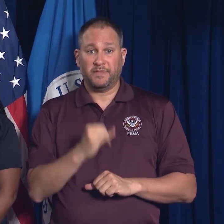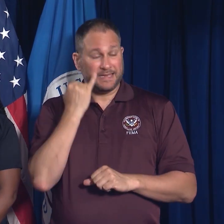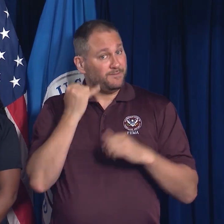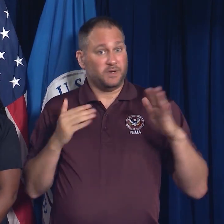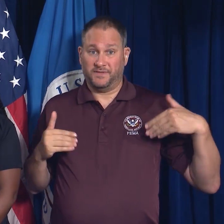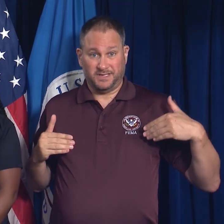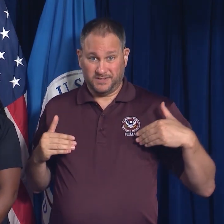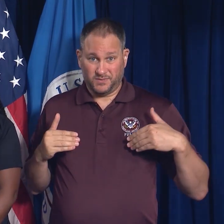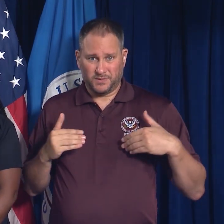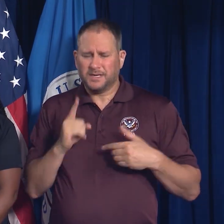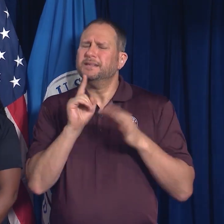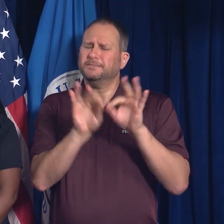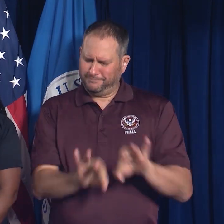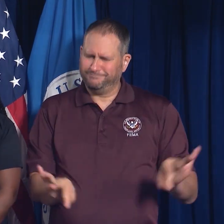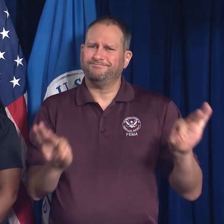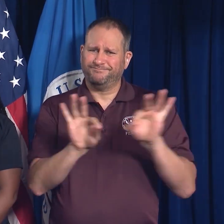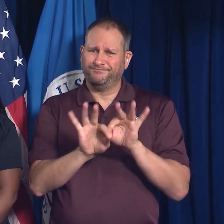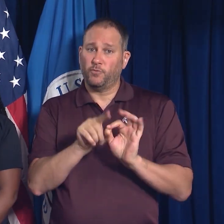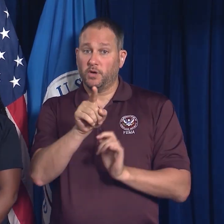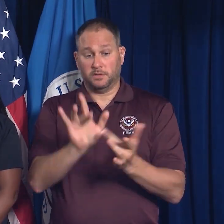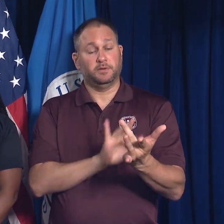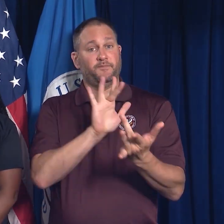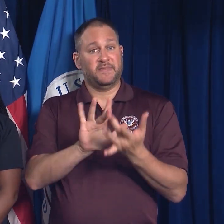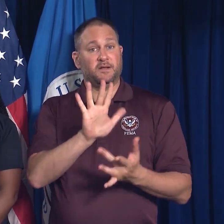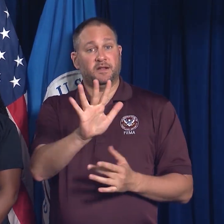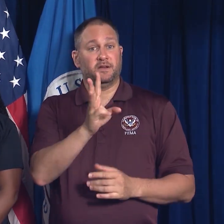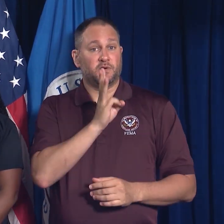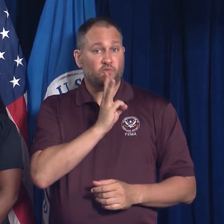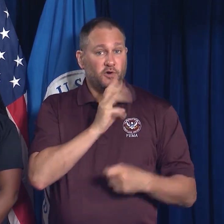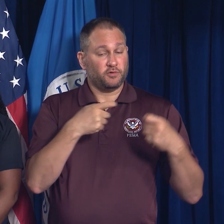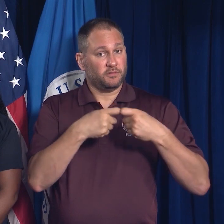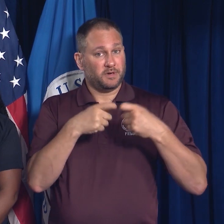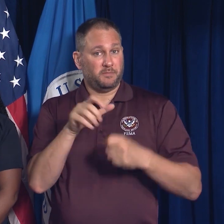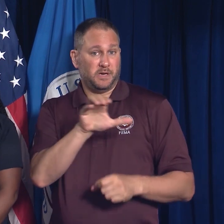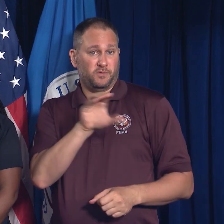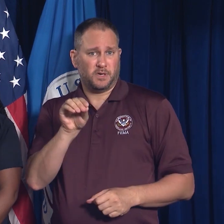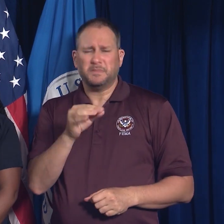If you haven’t done so yet, it is important that you contact your water and power companies